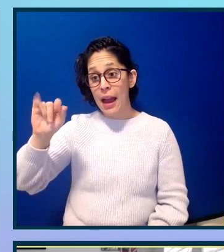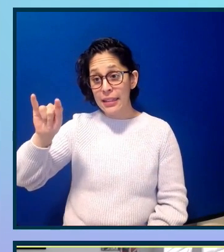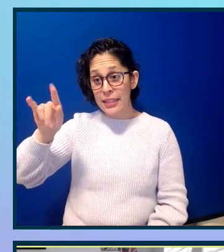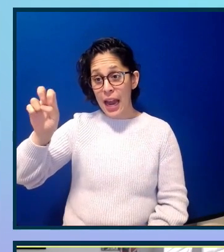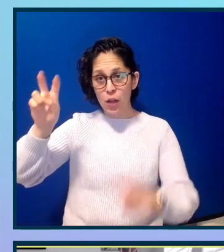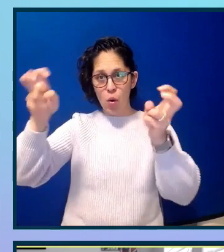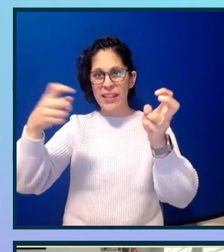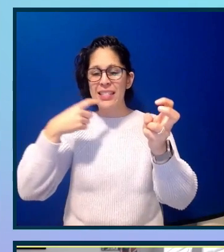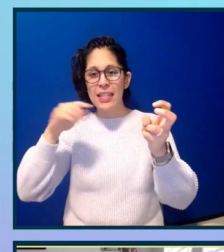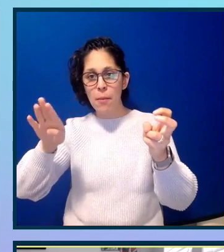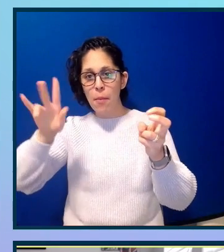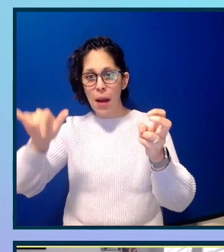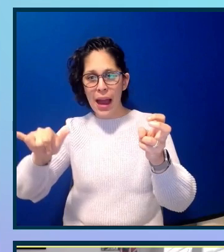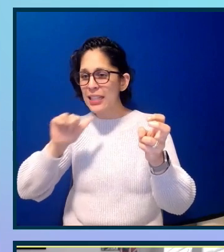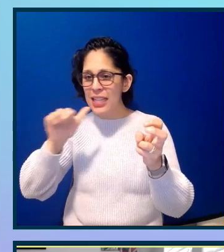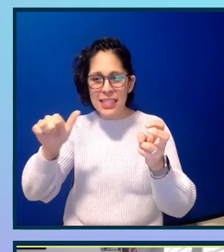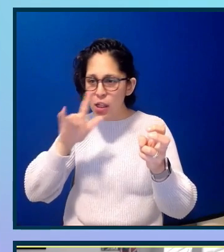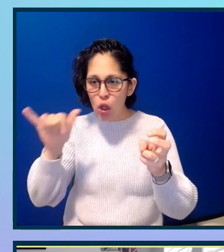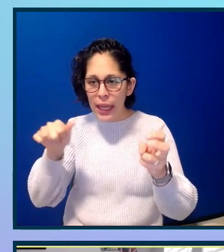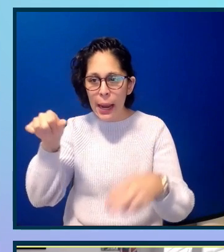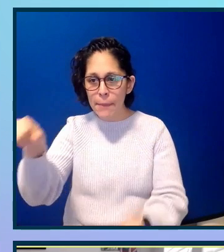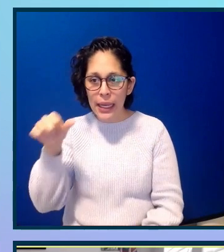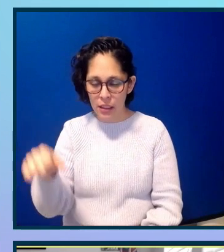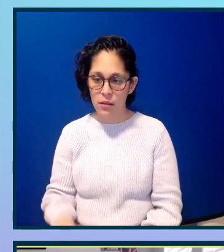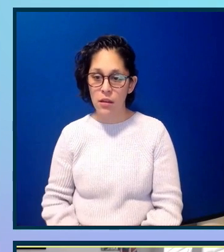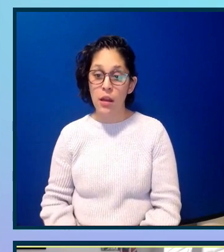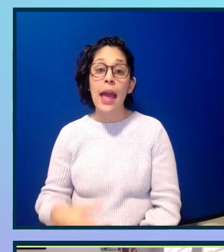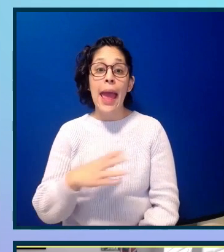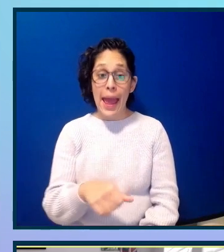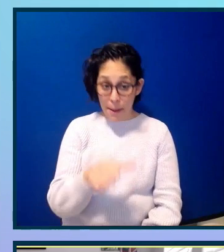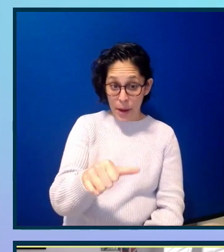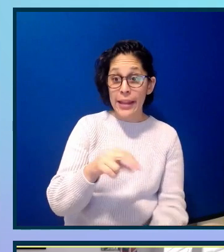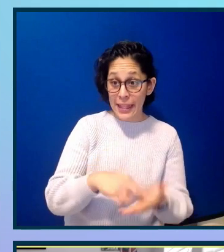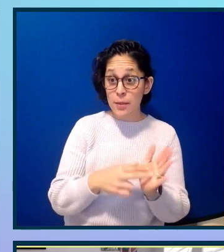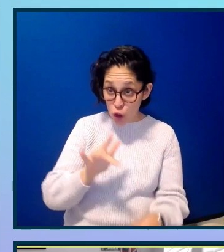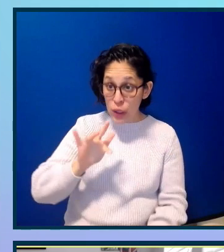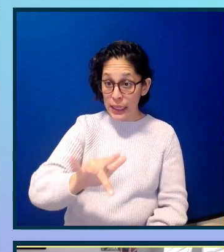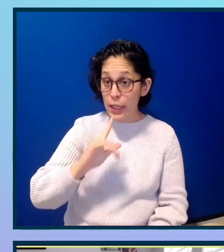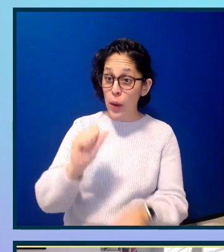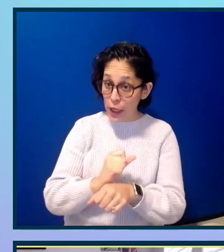doesn't look like a button, and a button that's meant to buy that, to be used to actually have the user